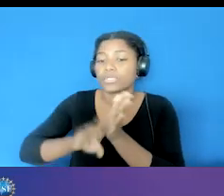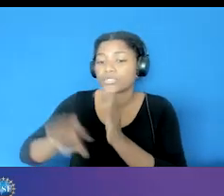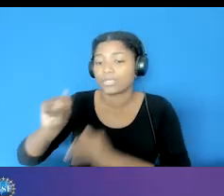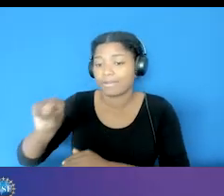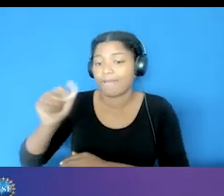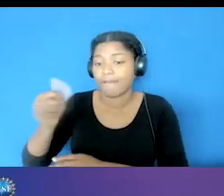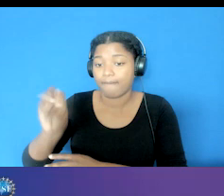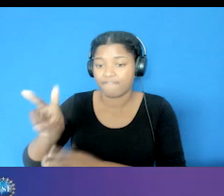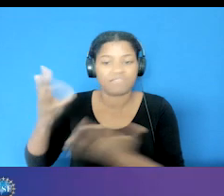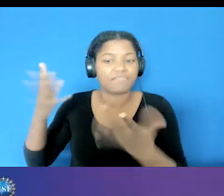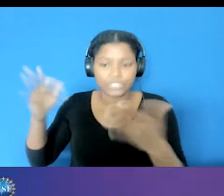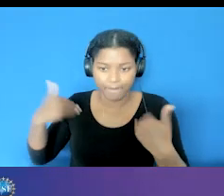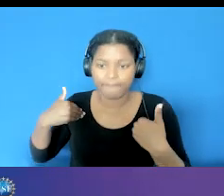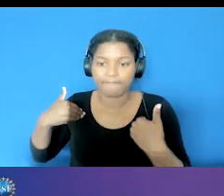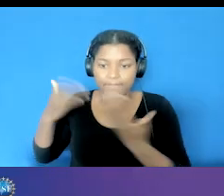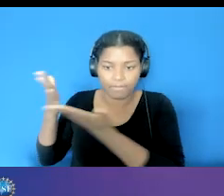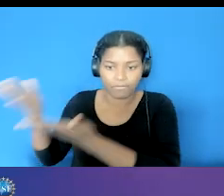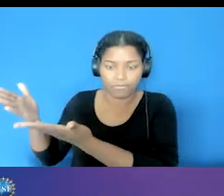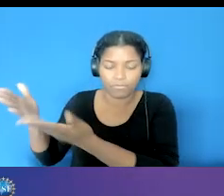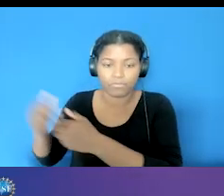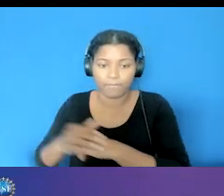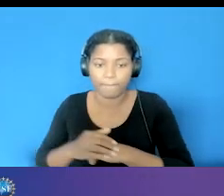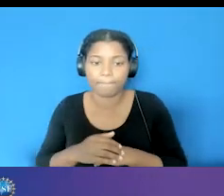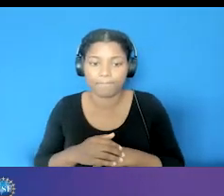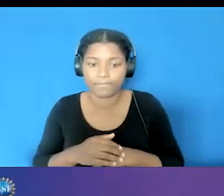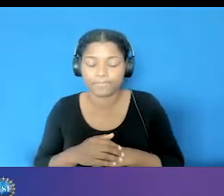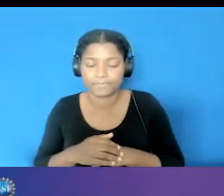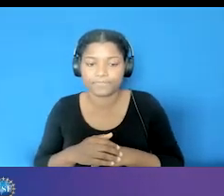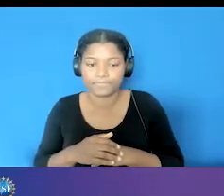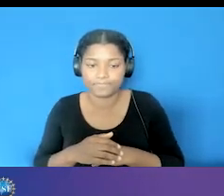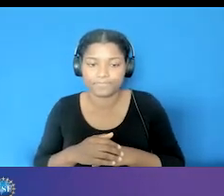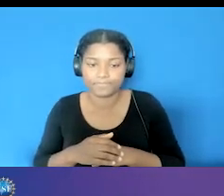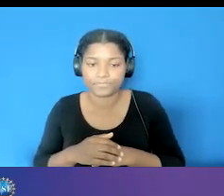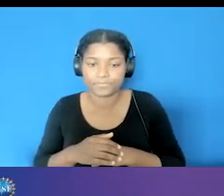And again, Research.gov directs the user to the proper no-cost extension.